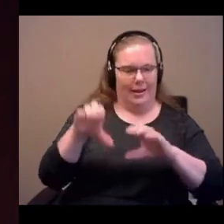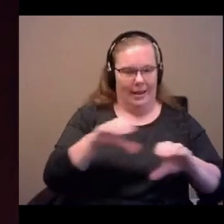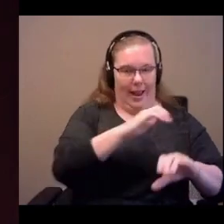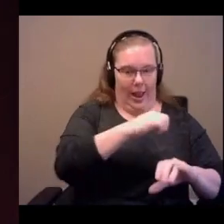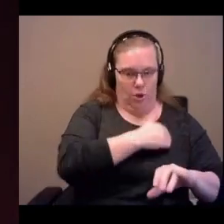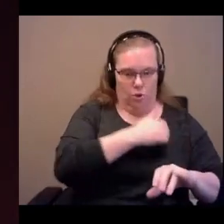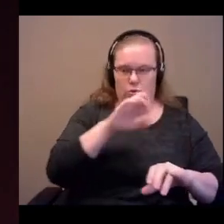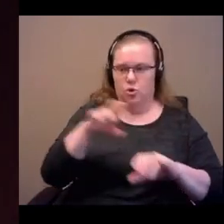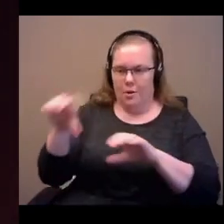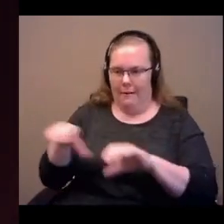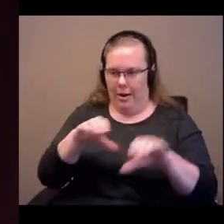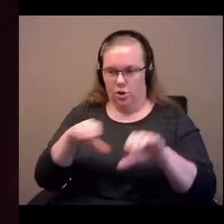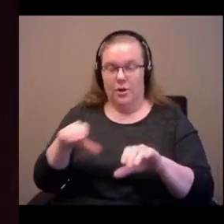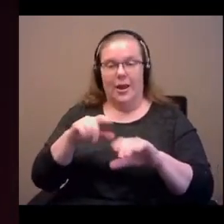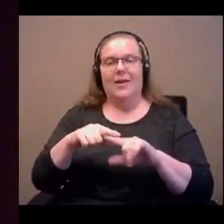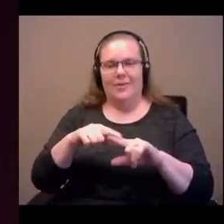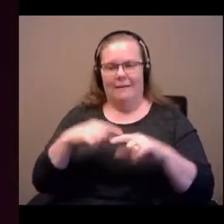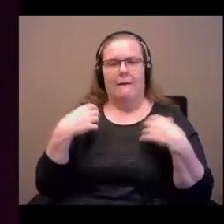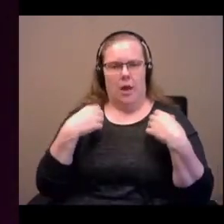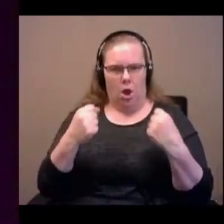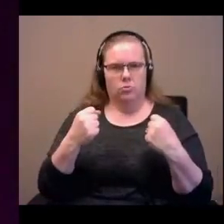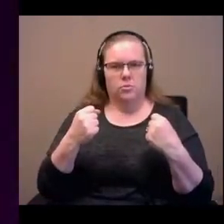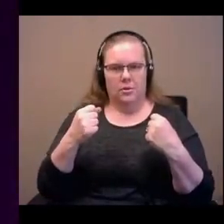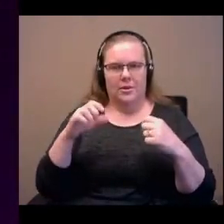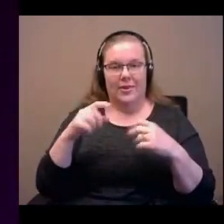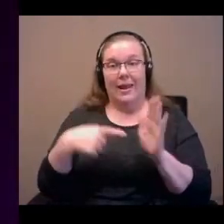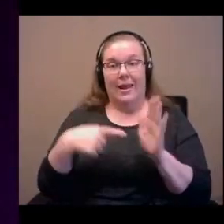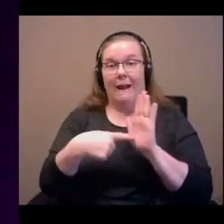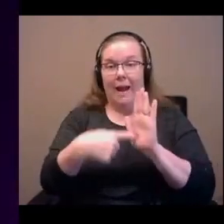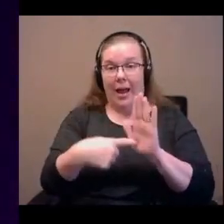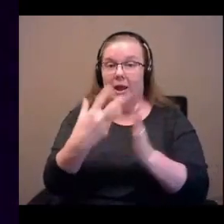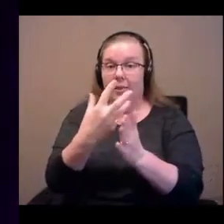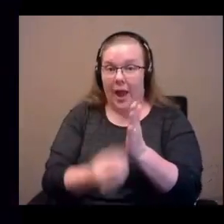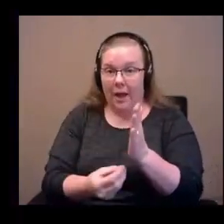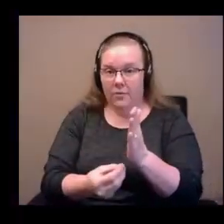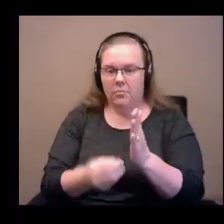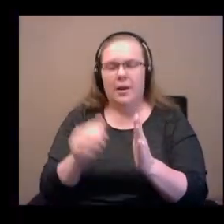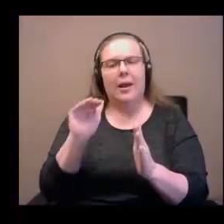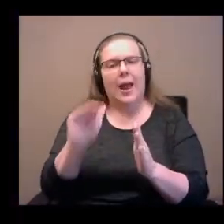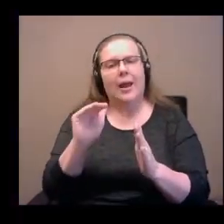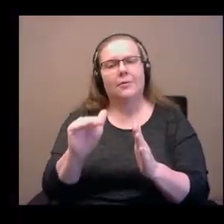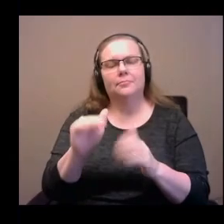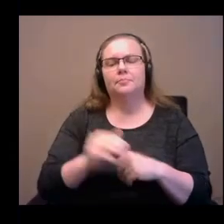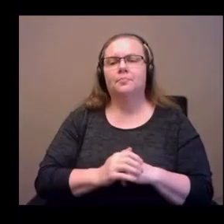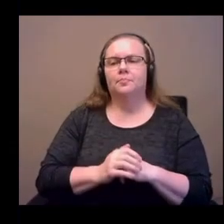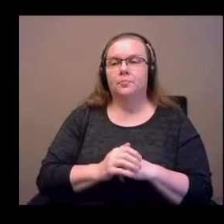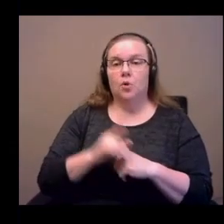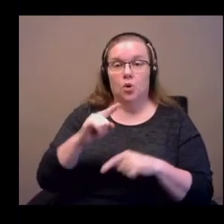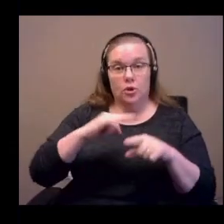Foundation did. They highlighted a gap. They said, “Hey, smoker, you just told this kid not to smoke,